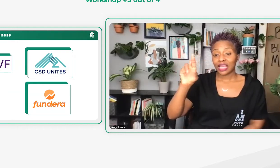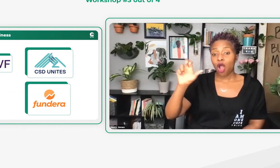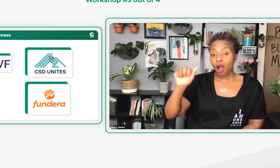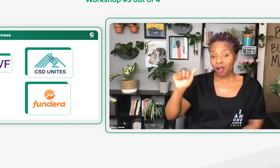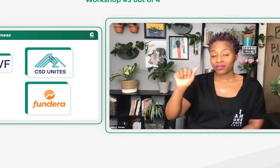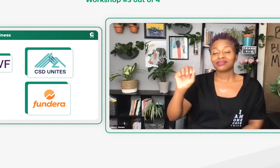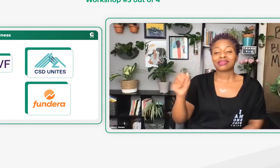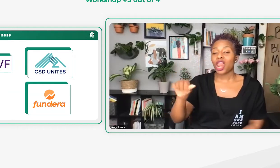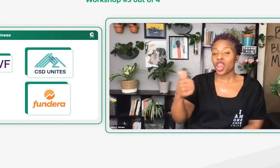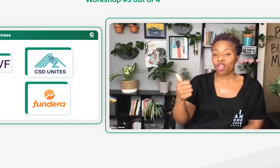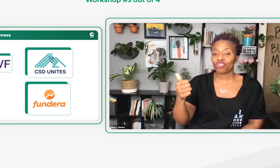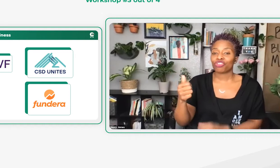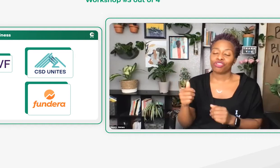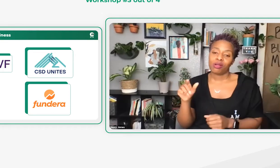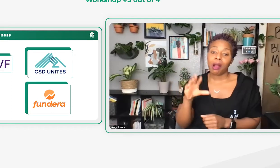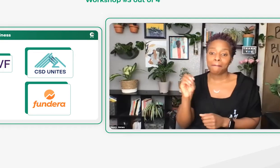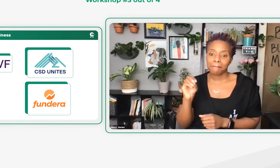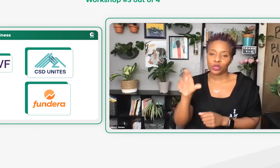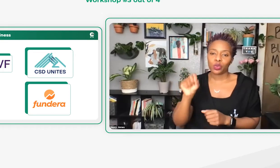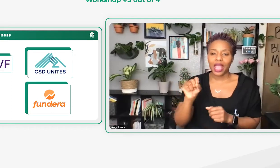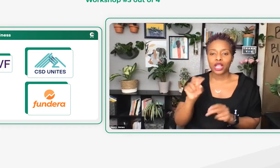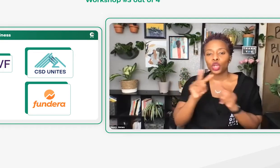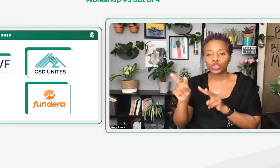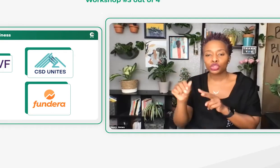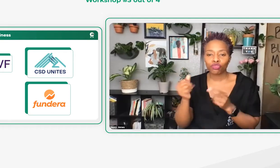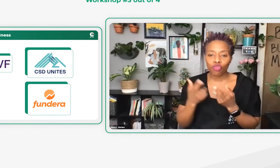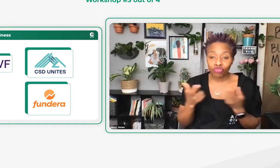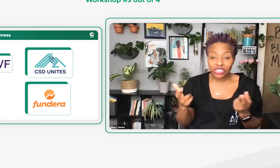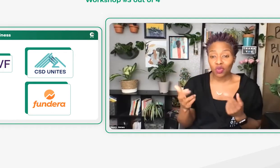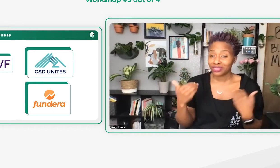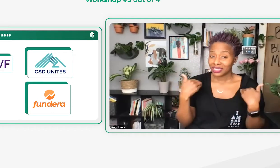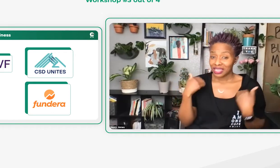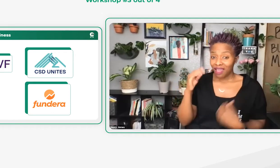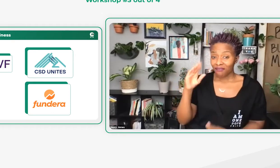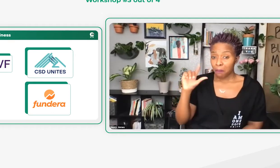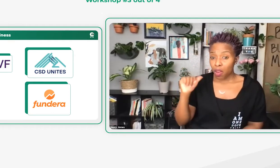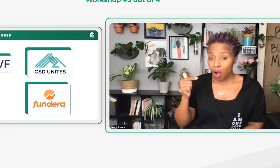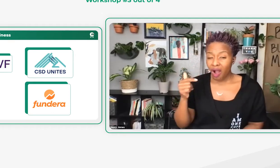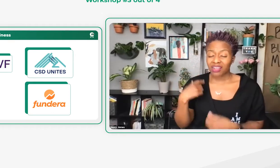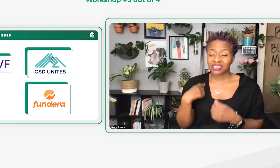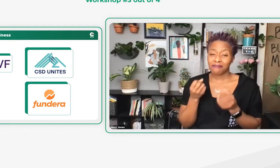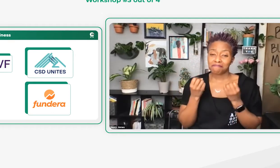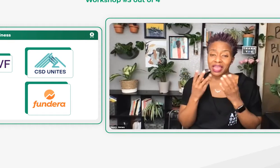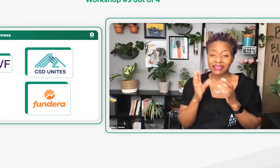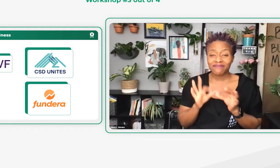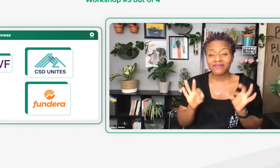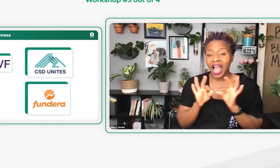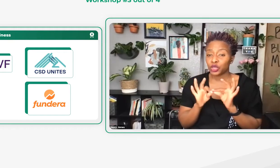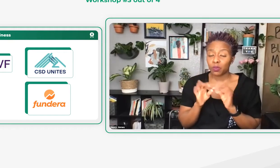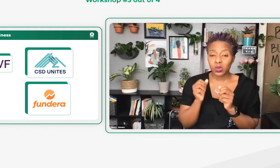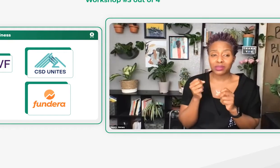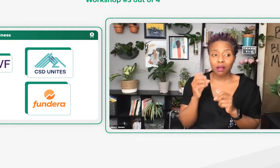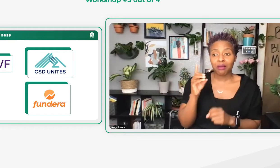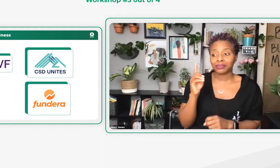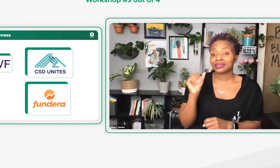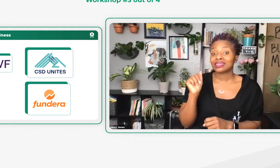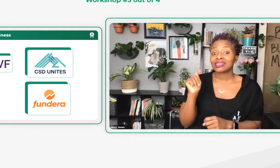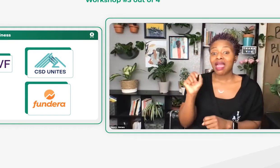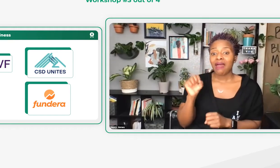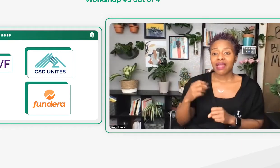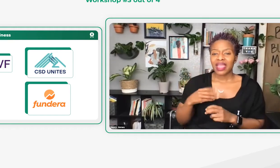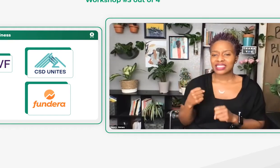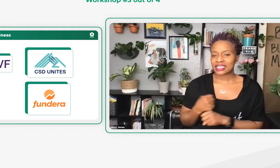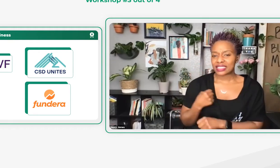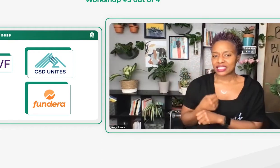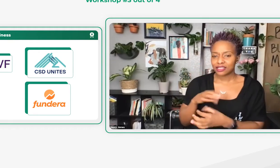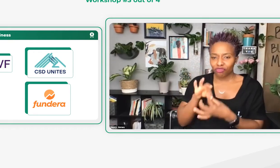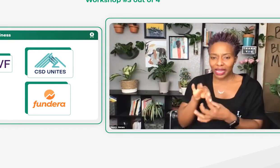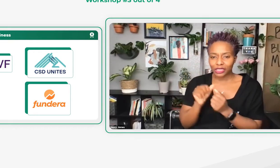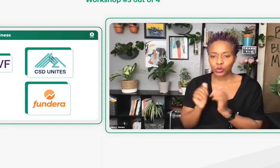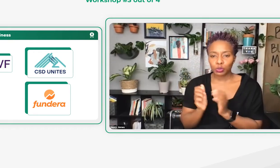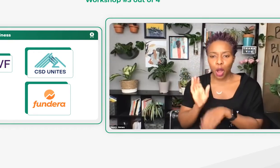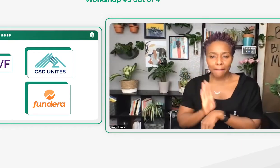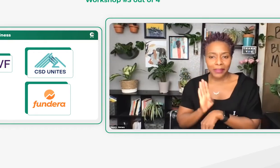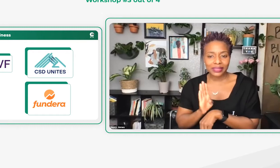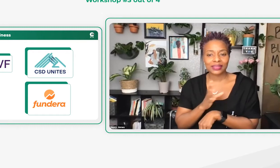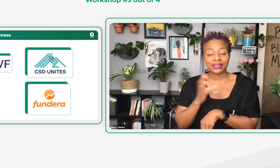as well as Fundera, which is another company where you can look for other data invaluable statistic